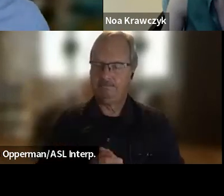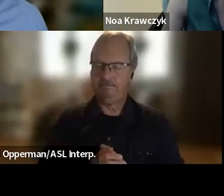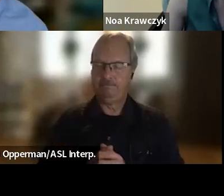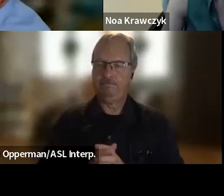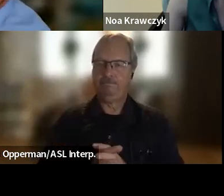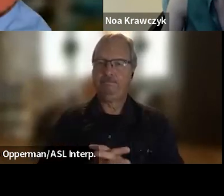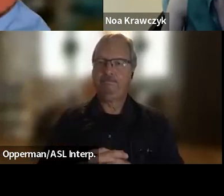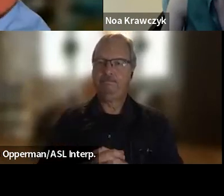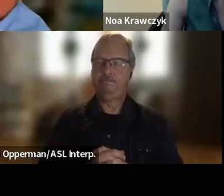Thank you.